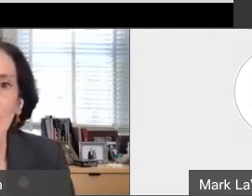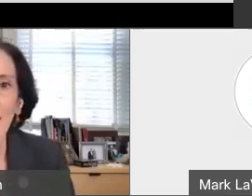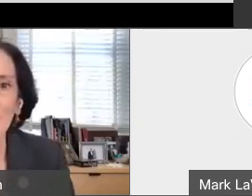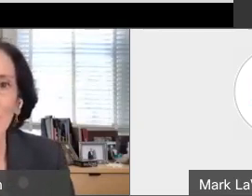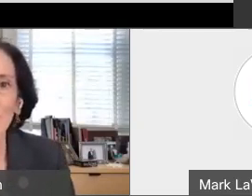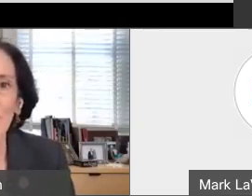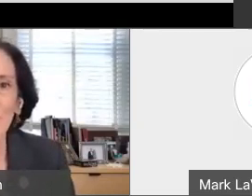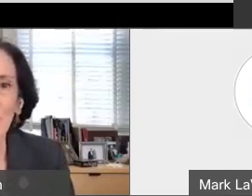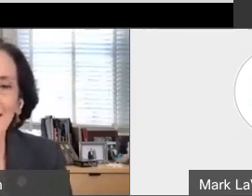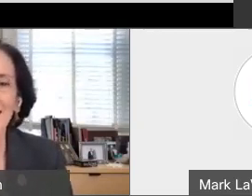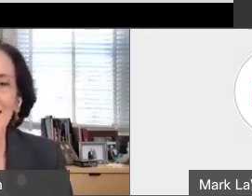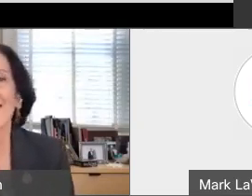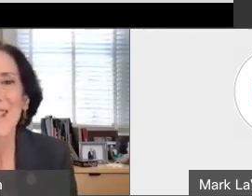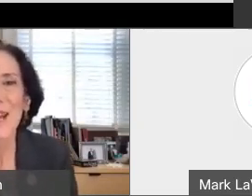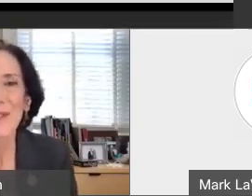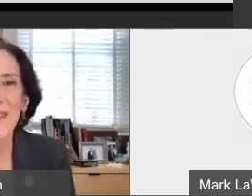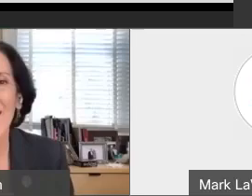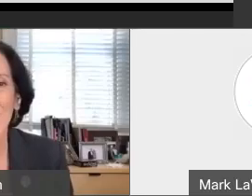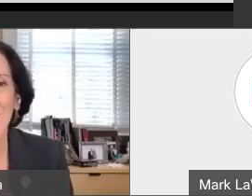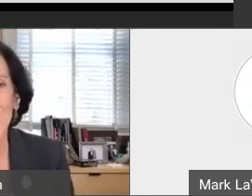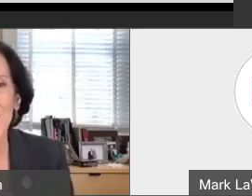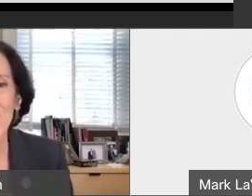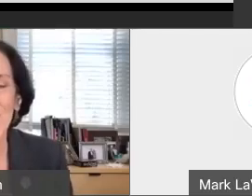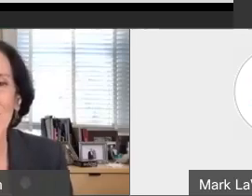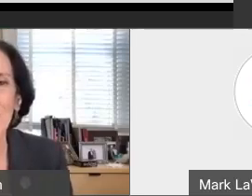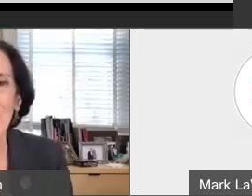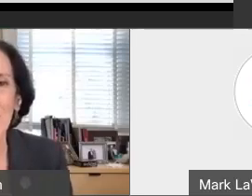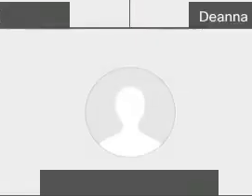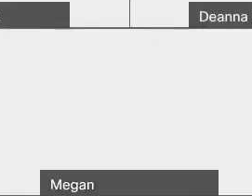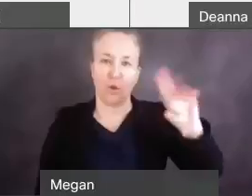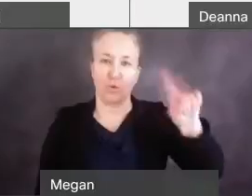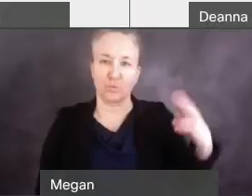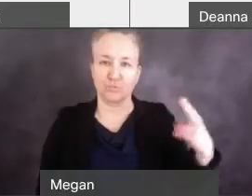Good afternoon, everyone. This is Dr. Val Arkoosh, Chair of the Montgomery County Board